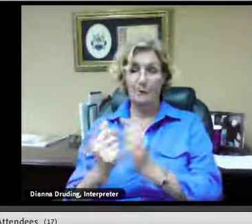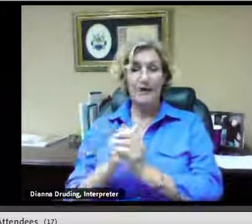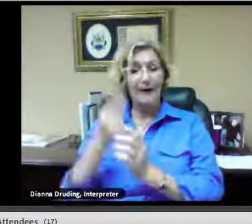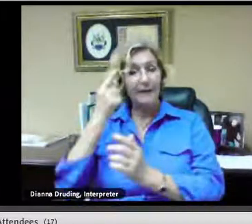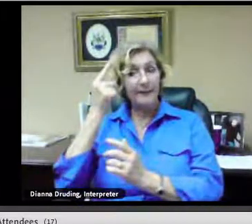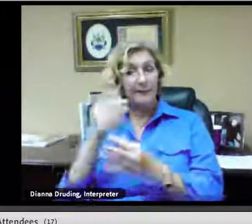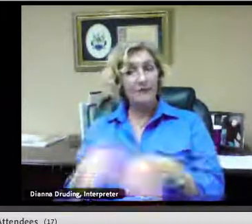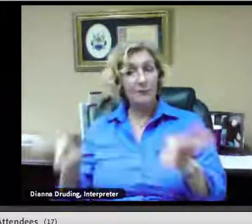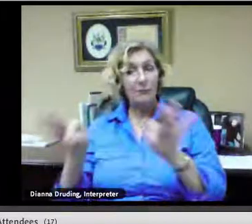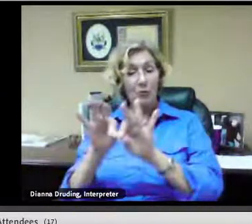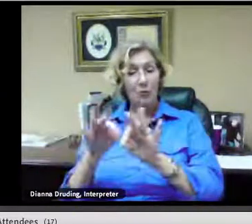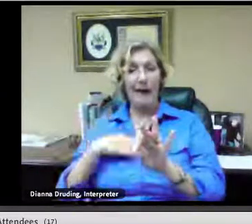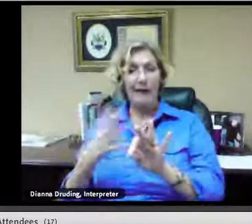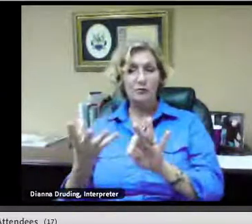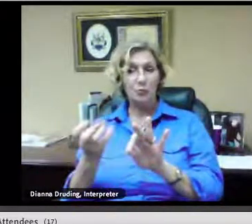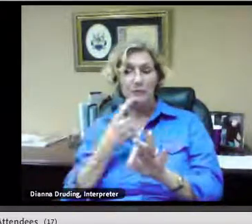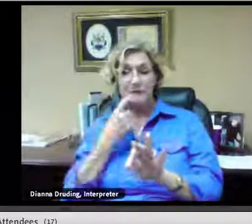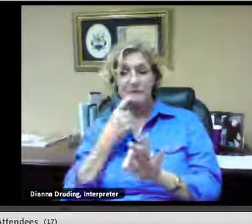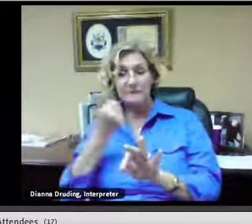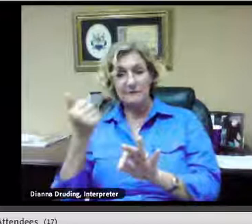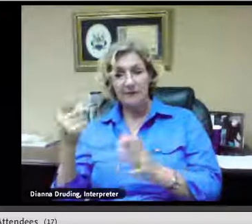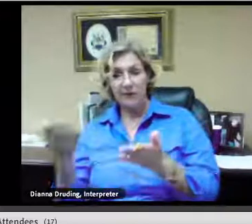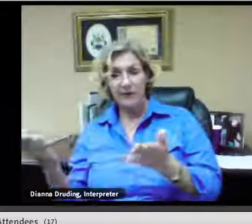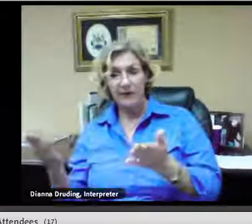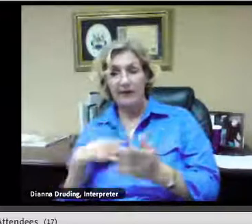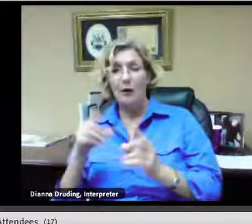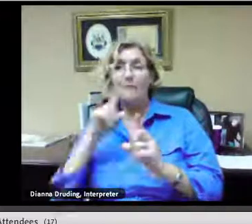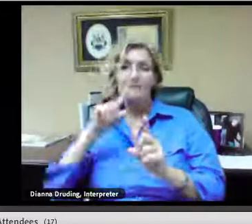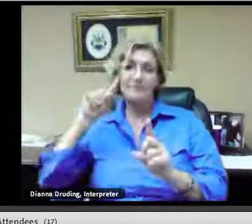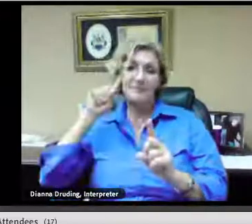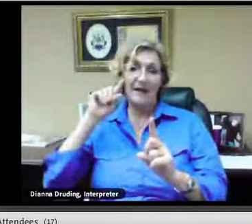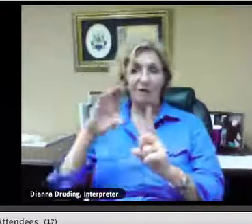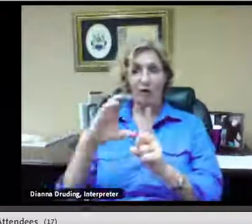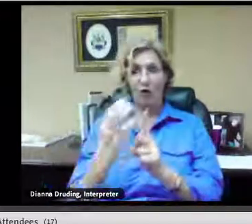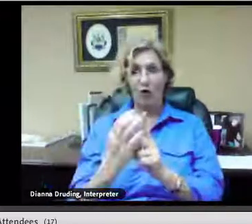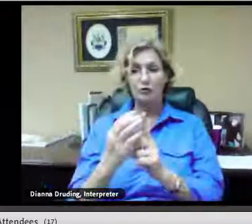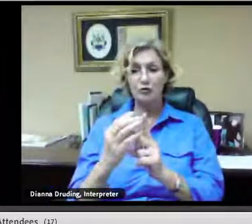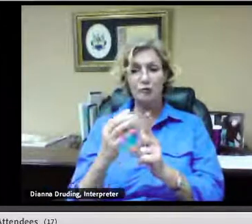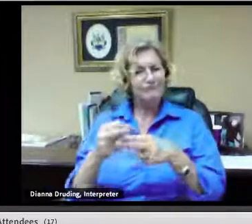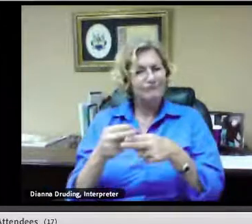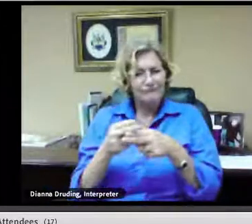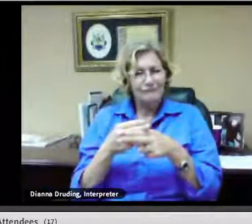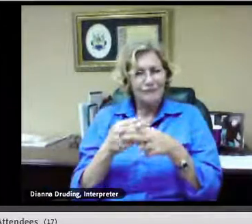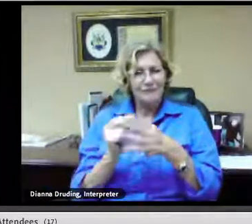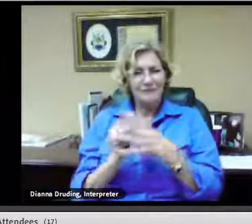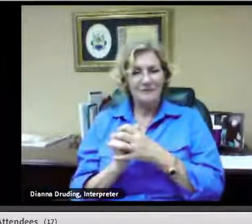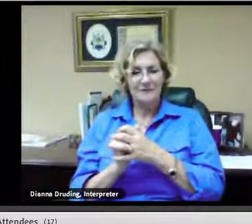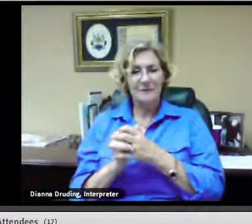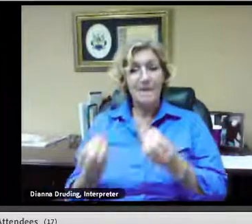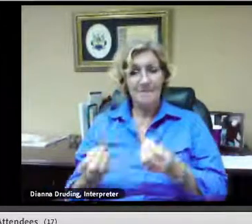just very briefly. Many people in the deaf community do not view deafness as a disability,